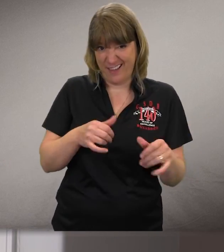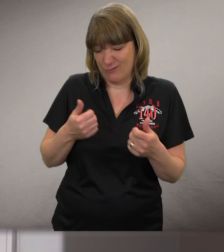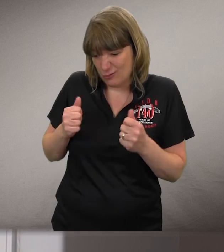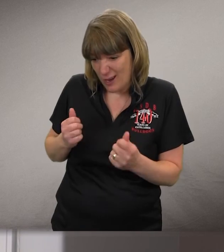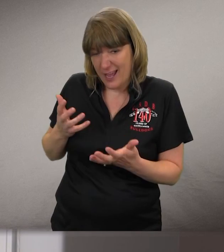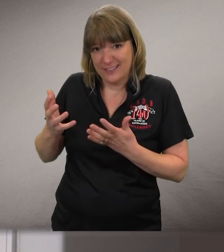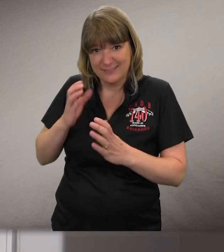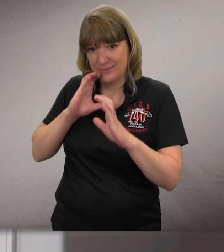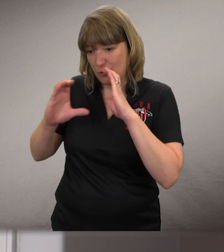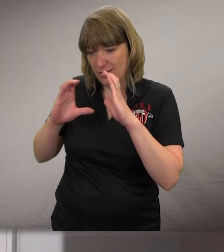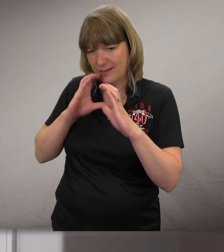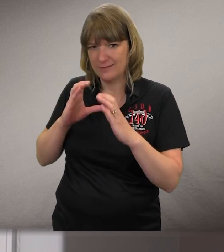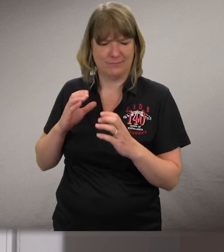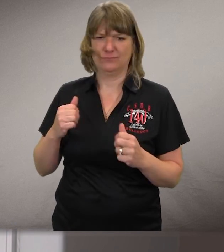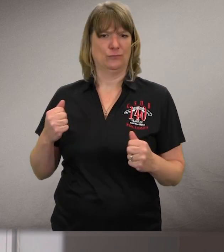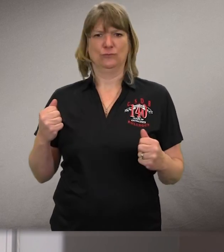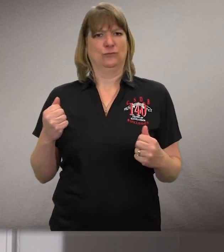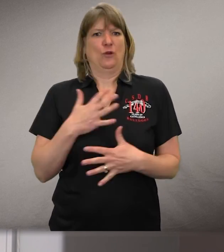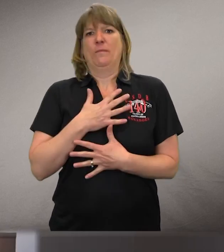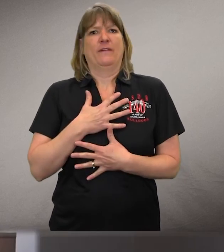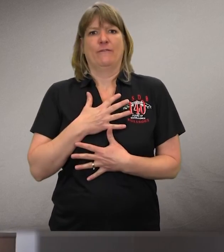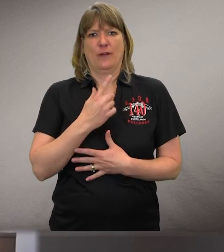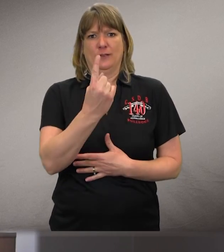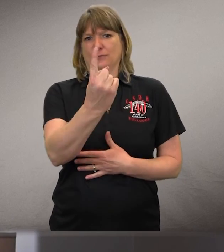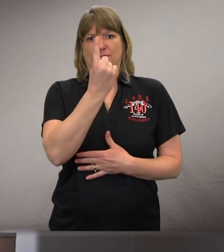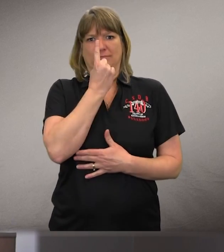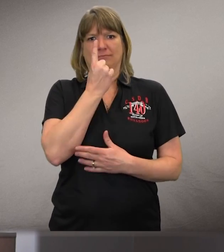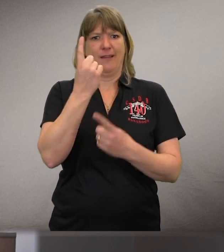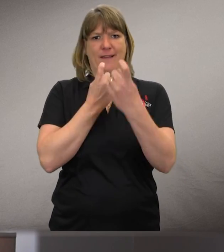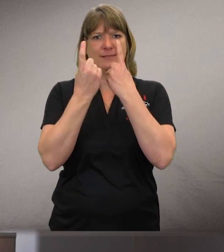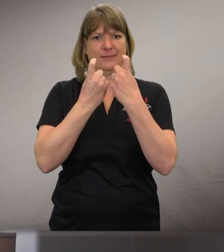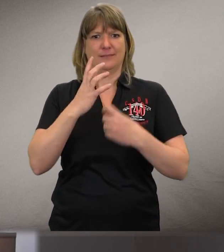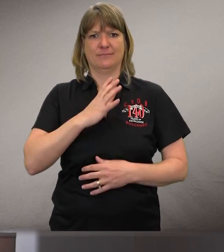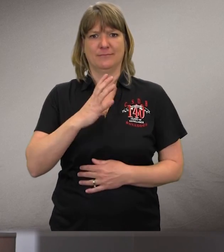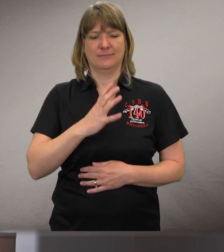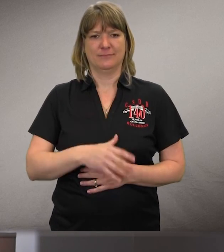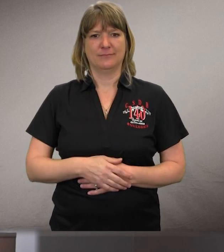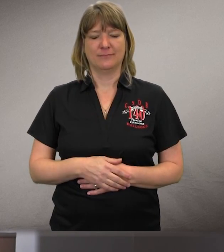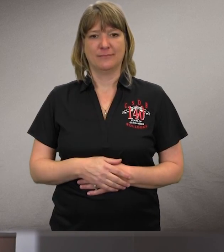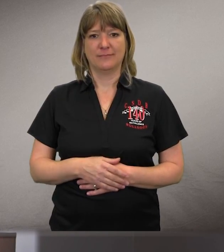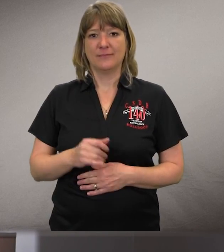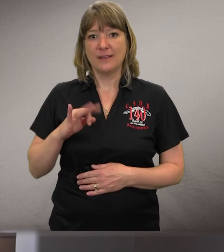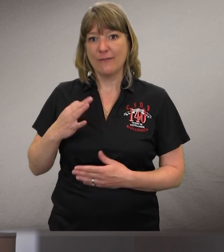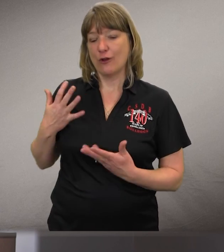Try to communicate as much as you can. Don't be afraid to come up to us and ask us.